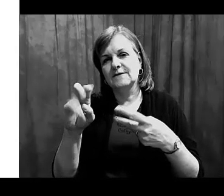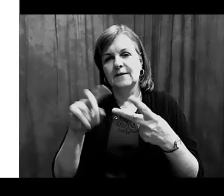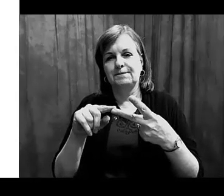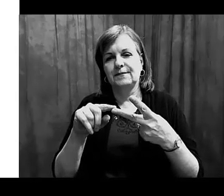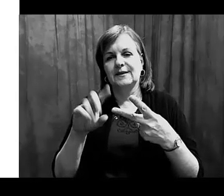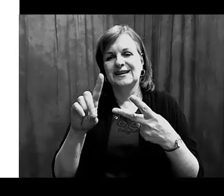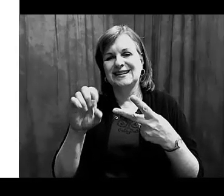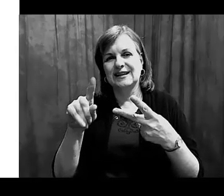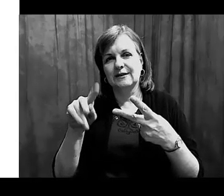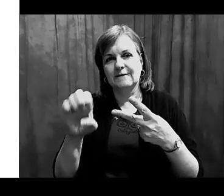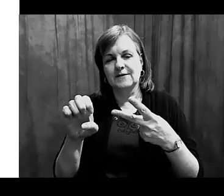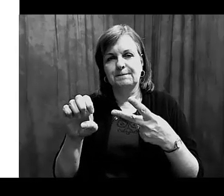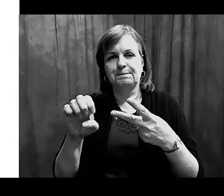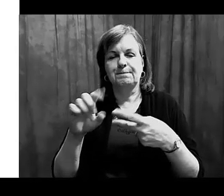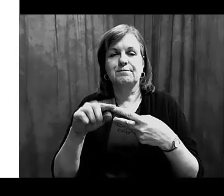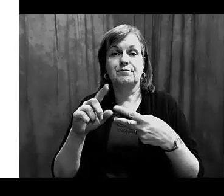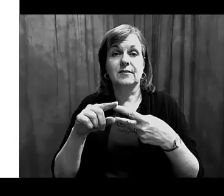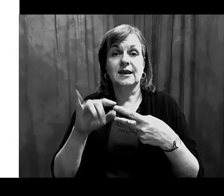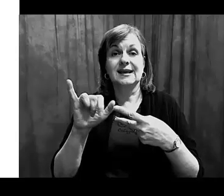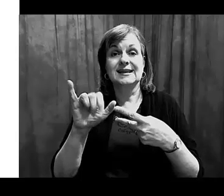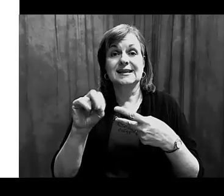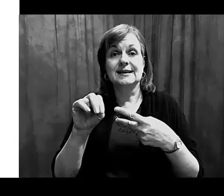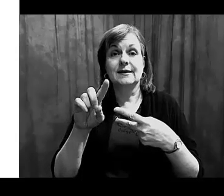if you induce something